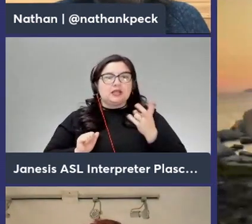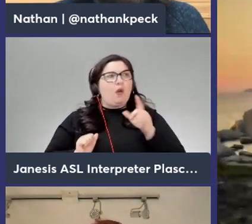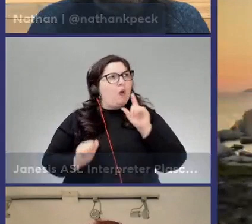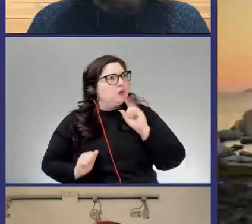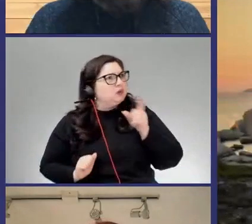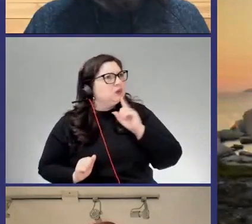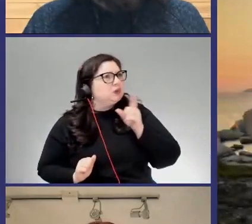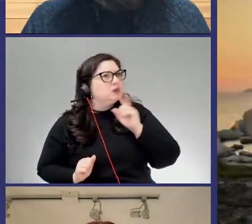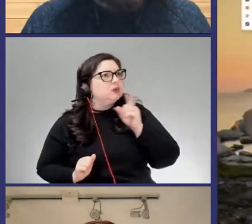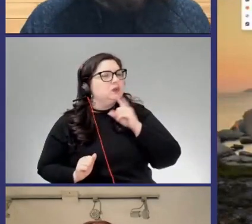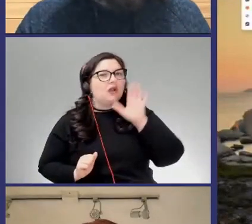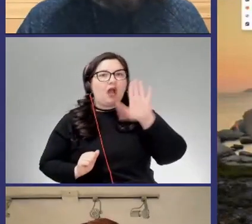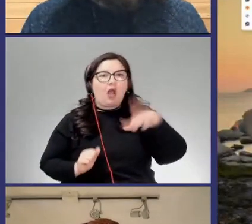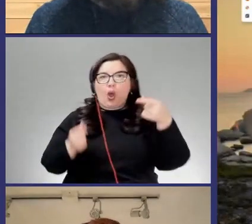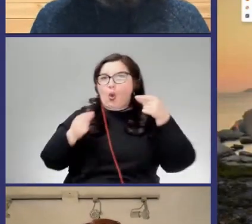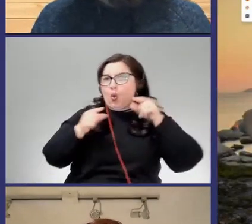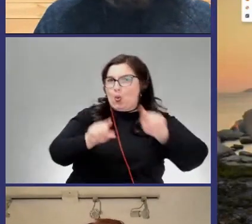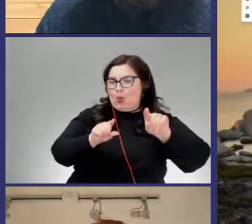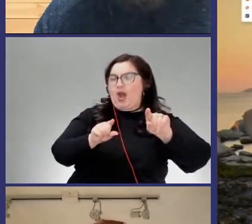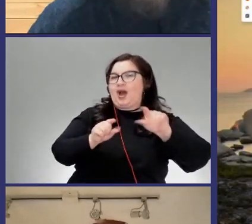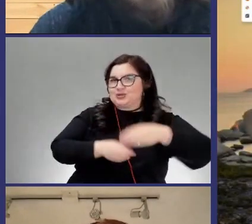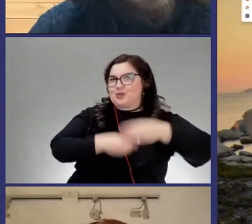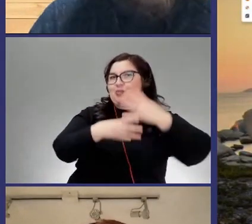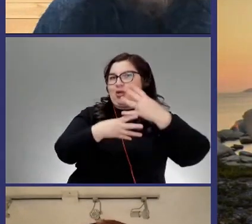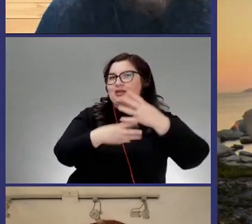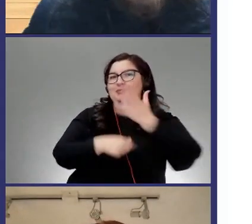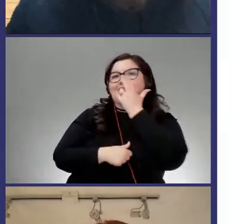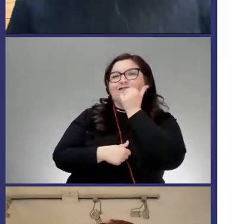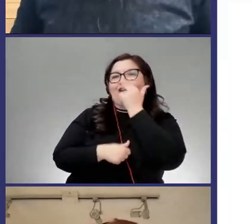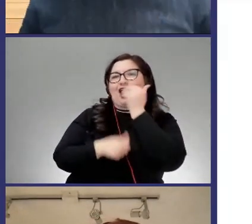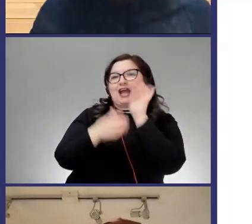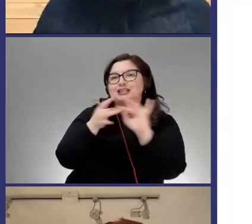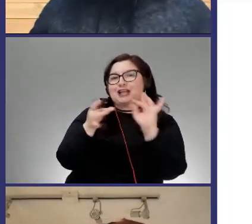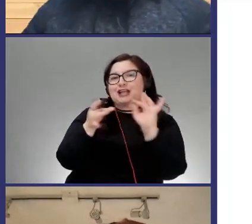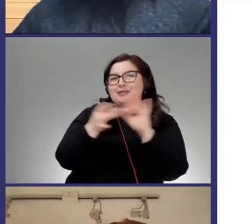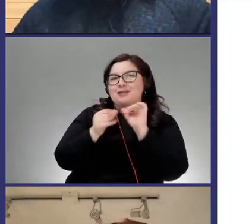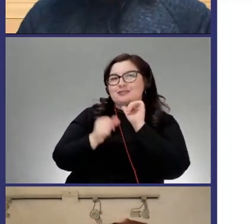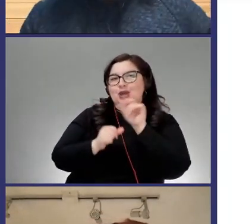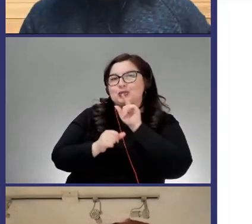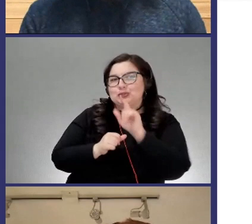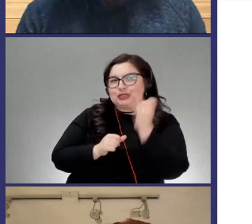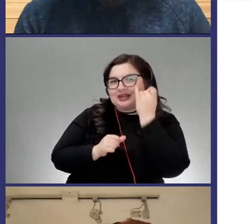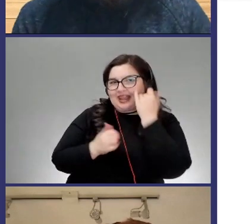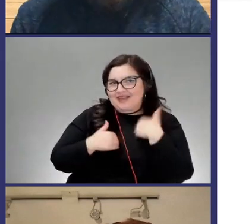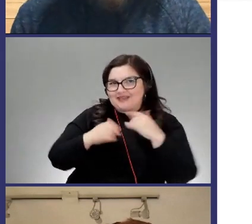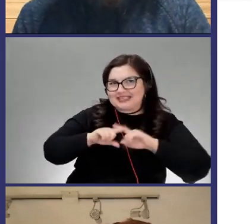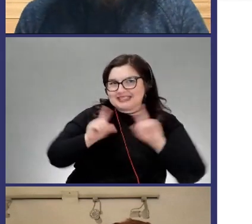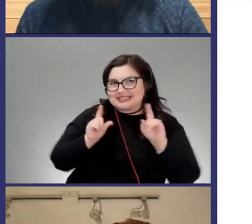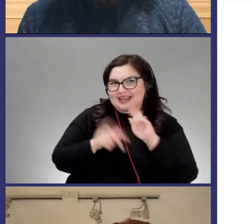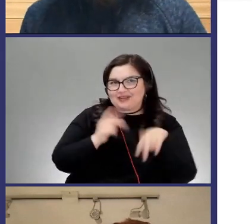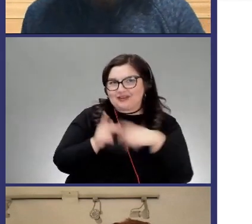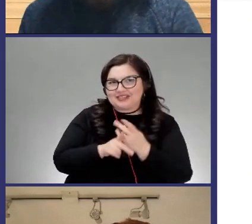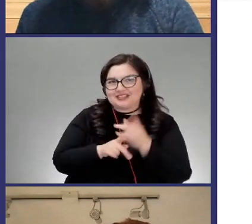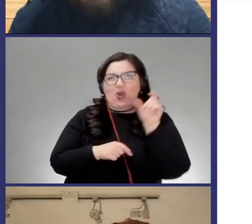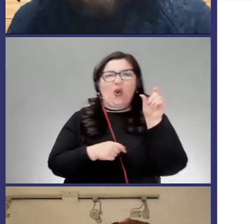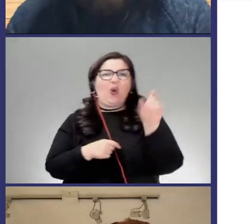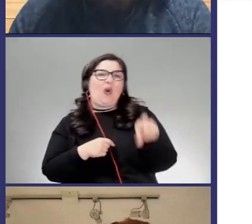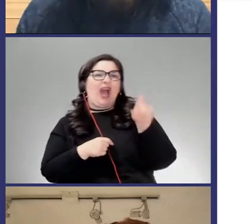While you're pulling that up, I have a funny comment. I don't know if we have a conversion of this, but... "I'll need Braket for dummies."